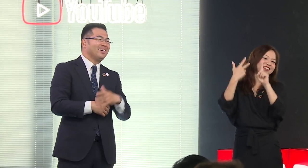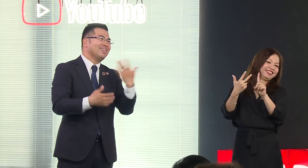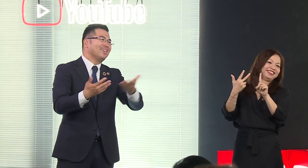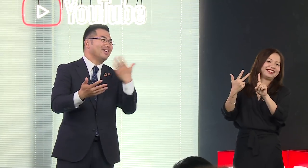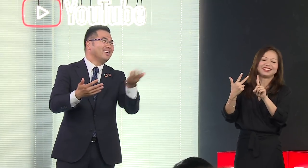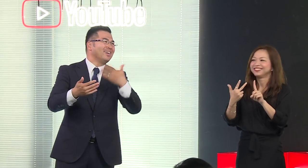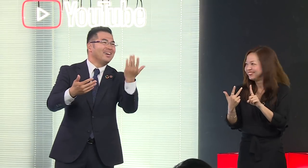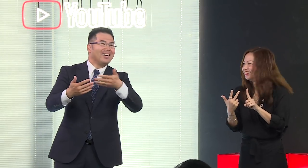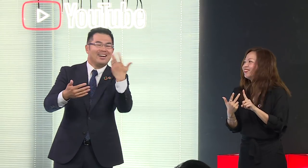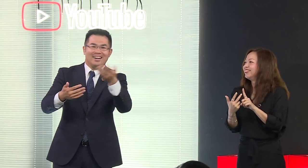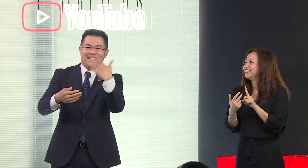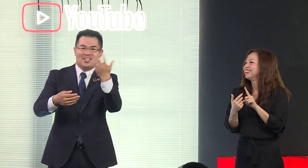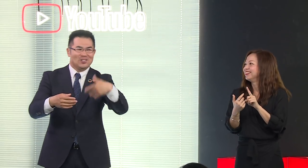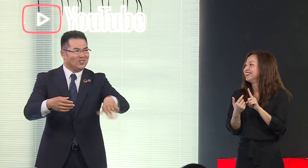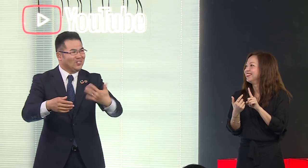Korea.